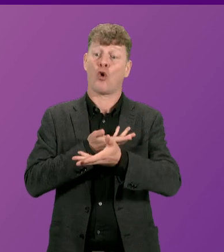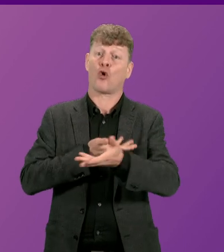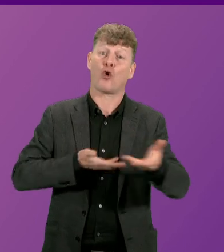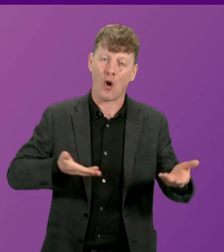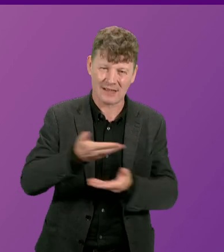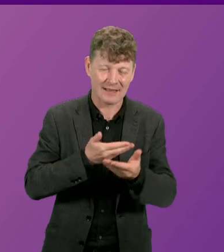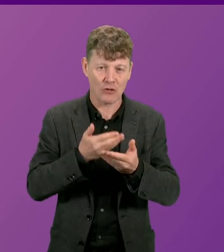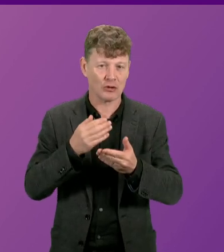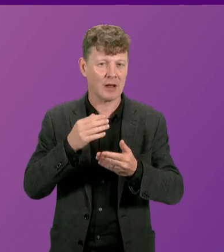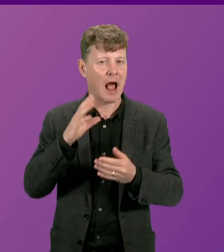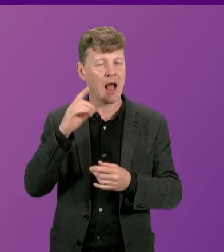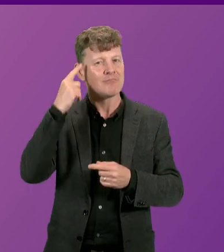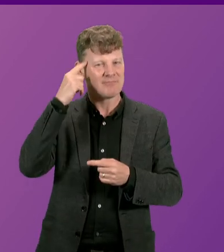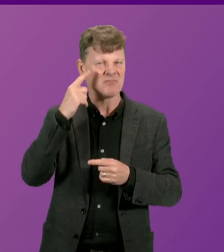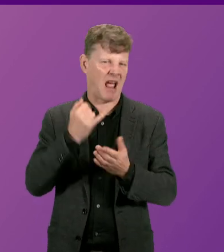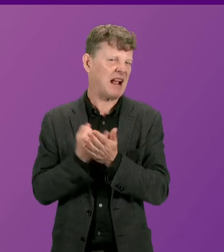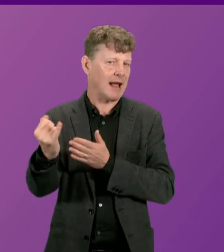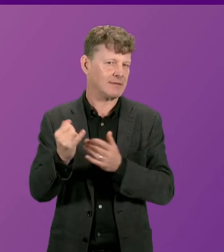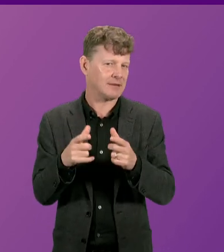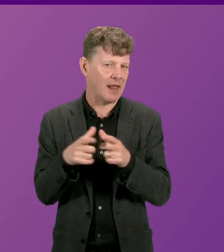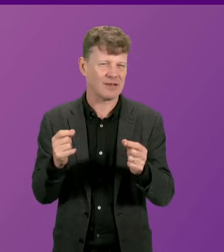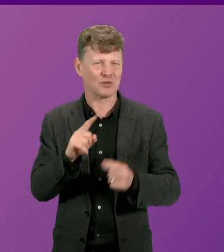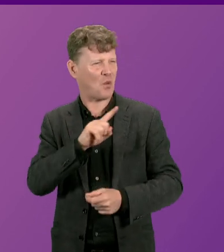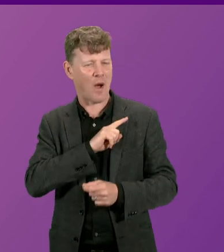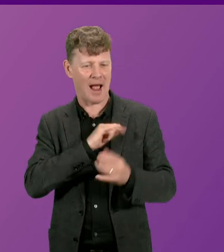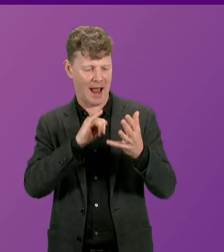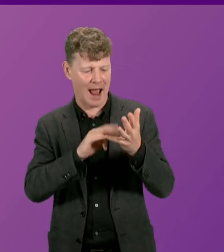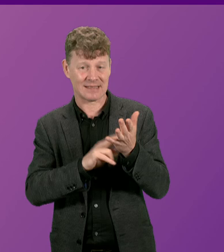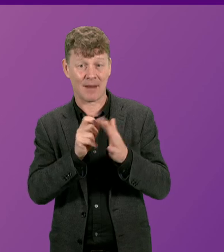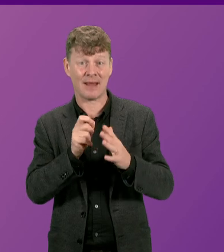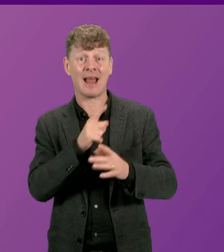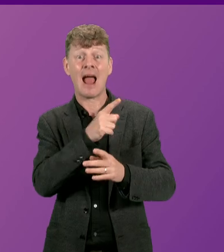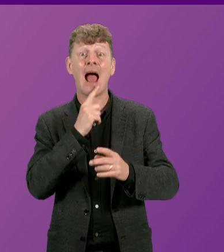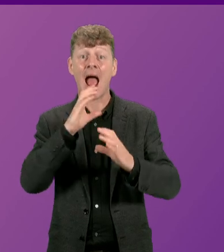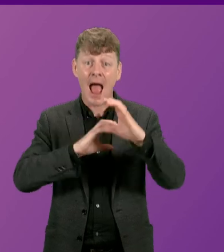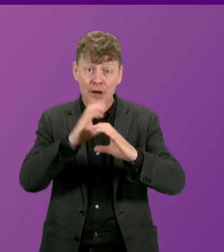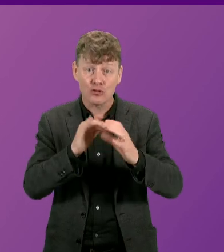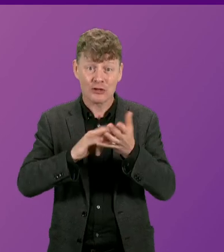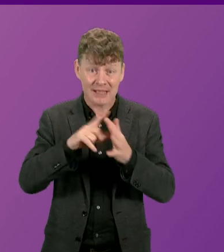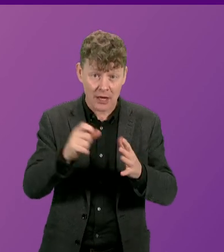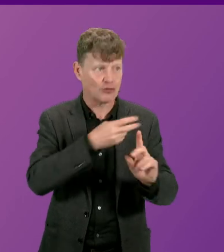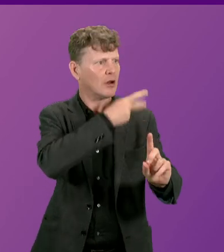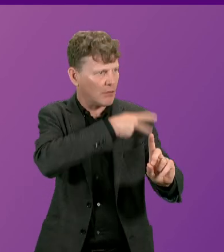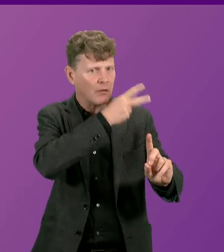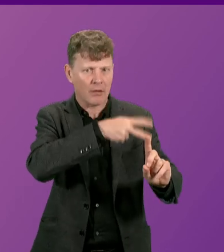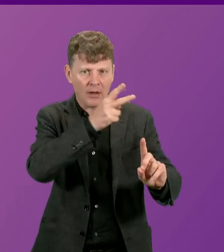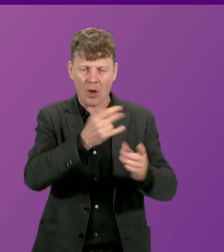new oil and gas licences. Why does SNP energy secretary after SNP energy secretary oppose